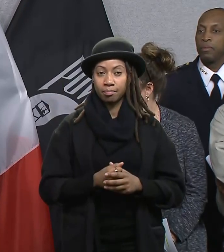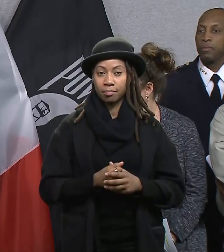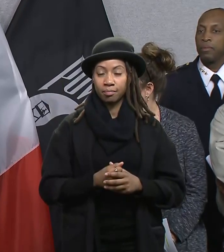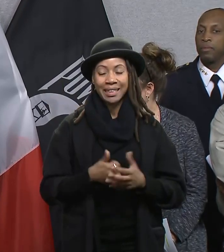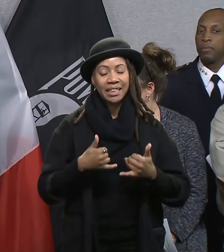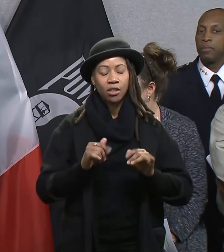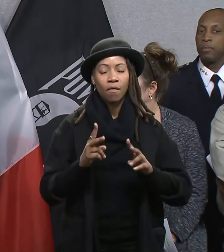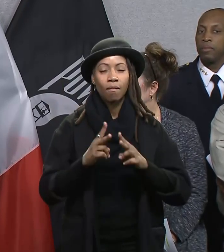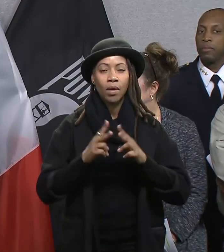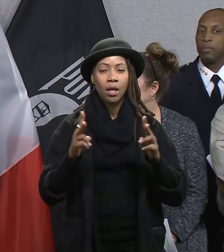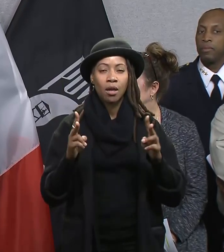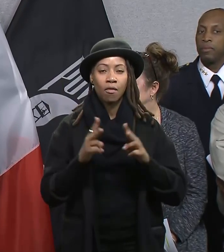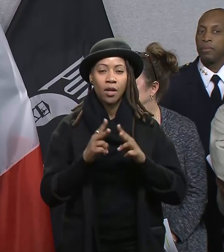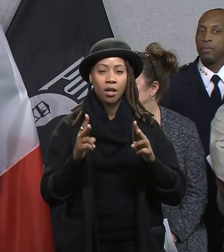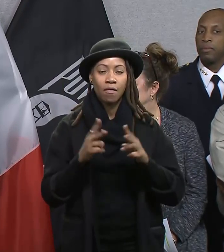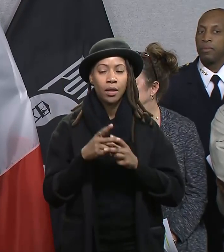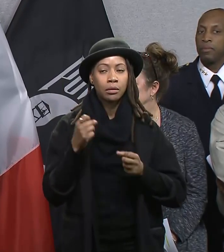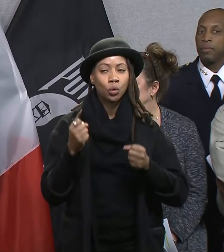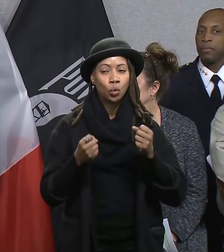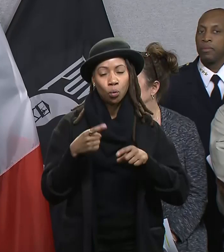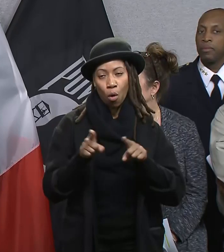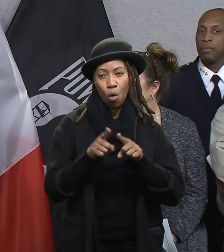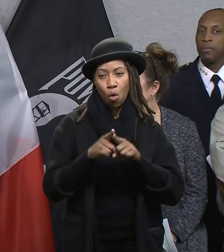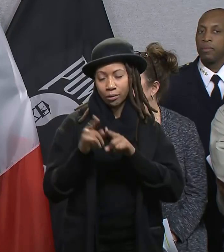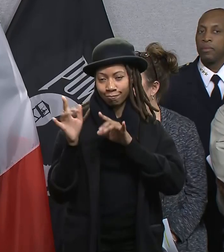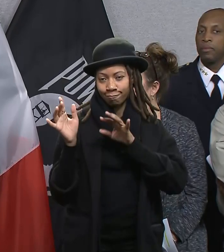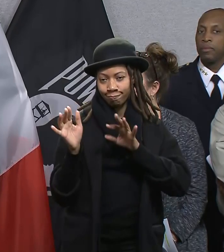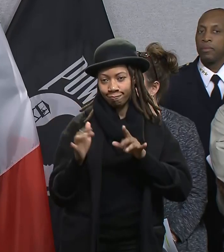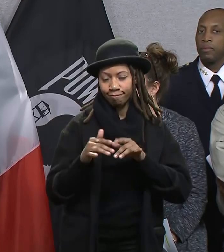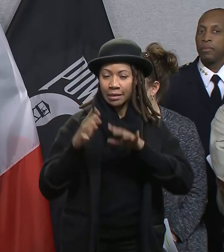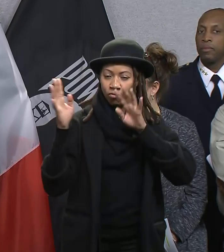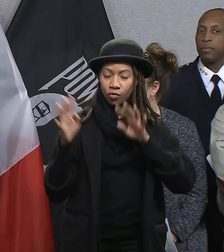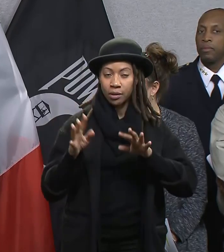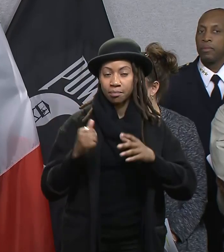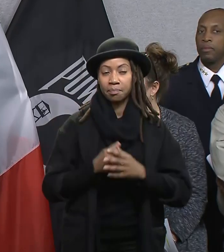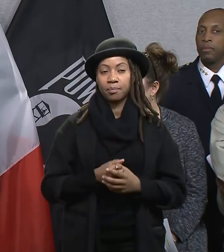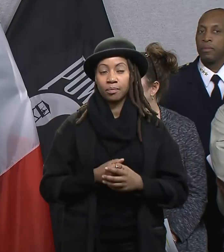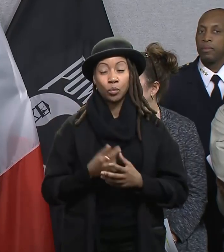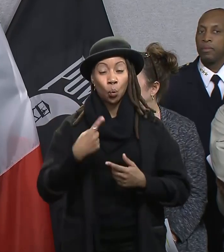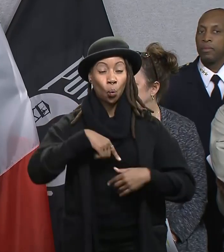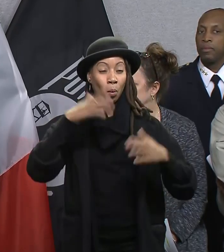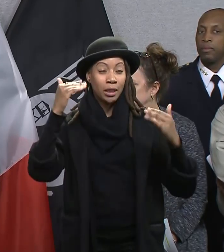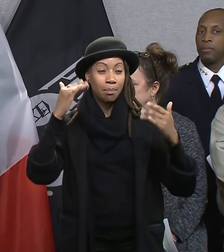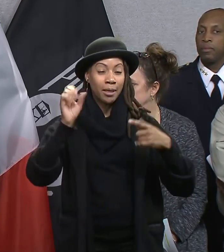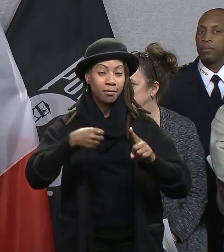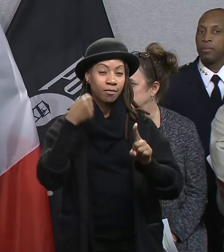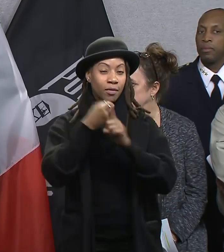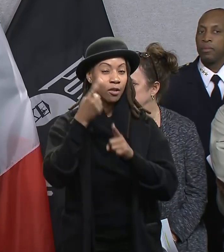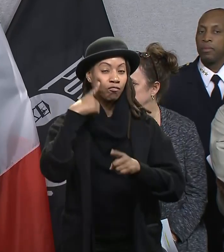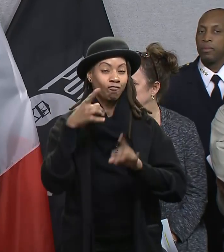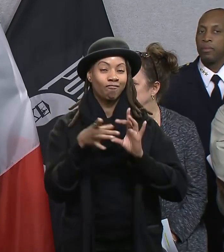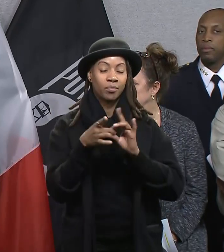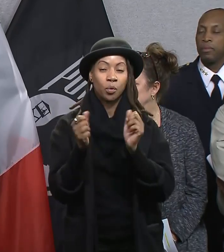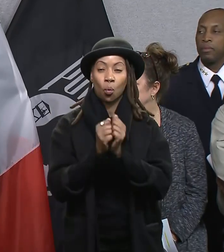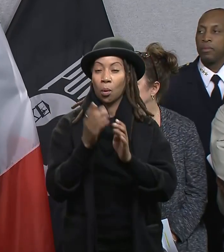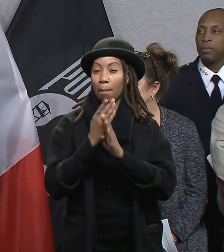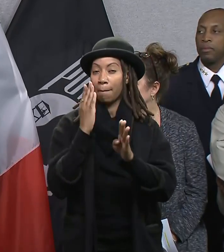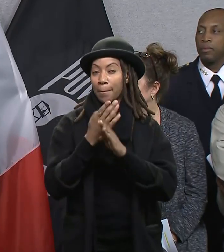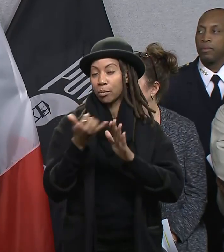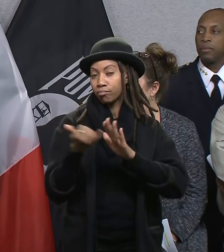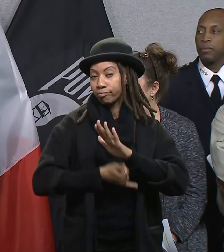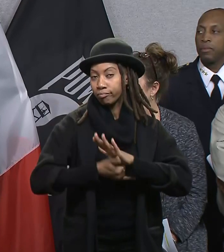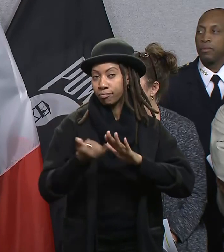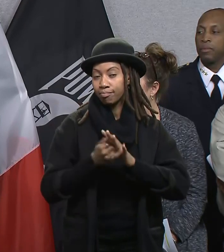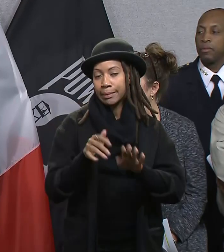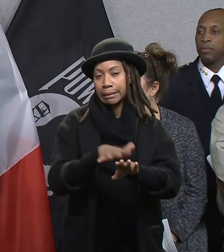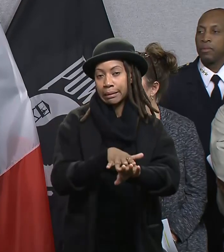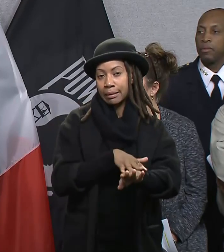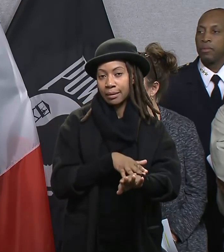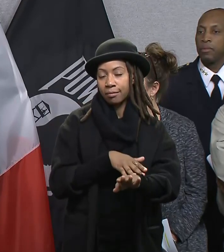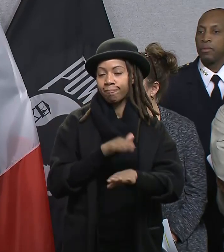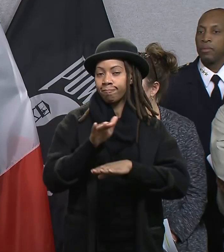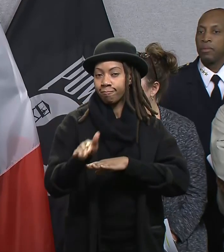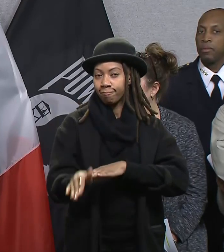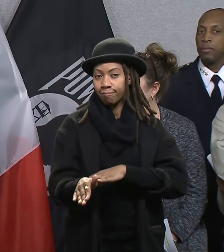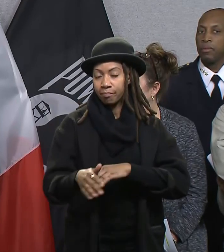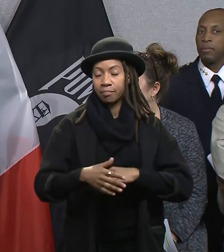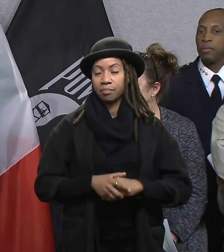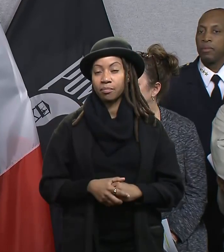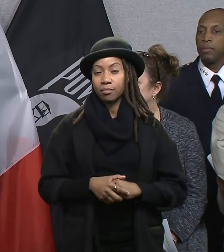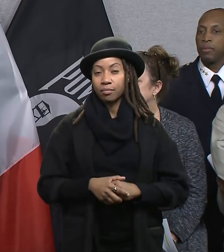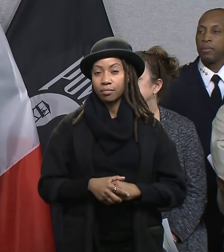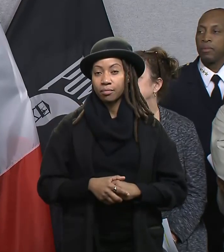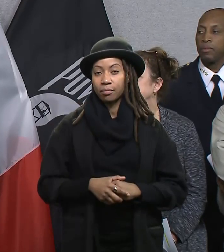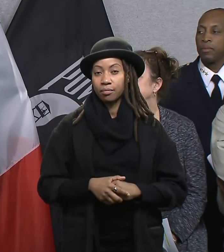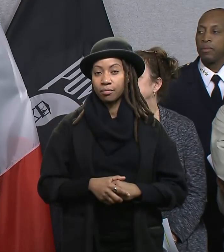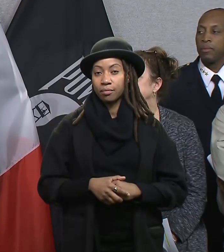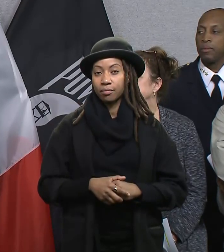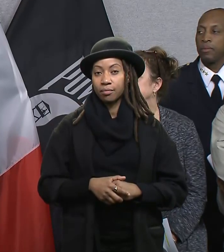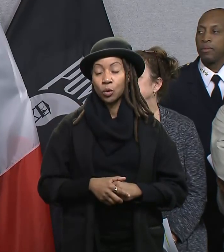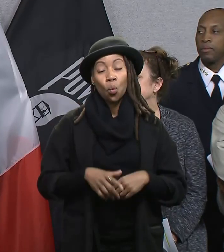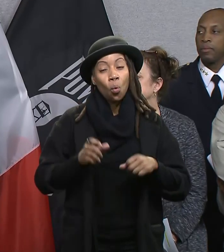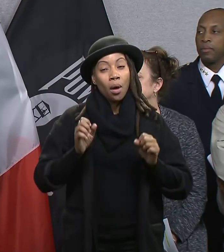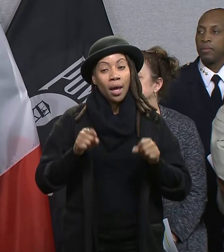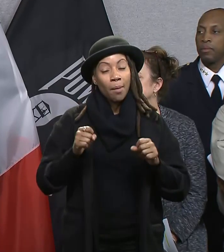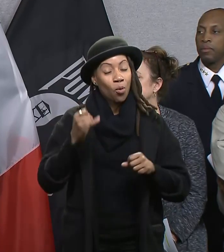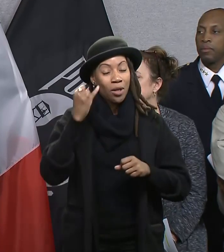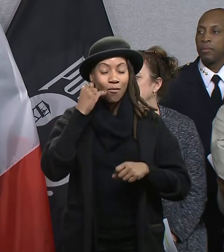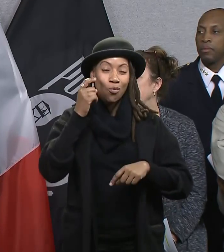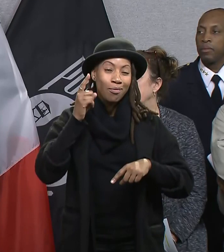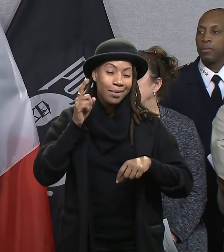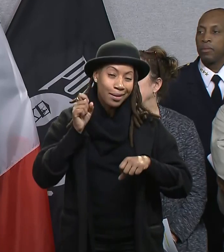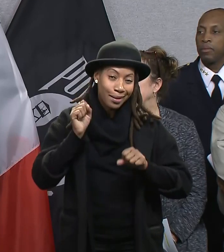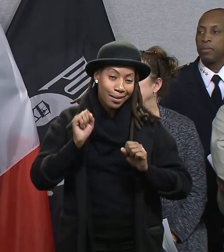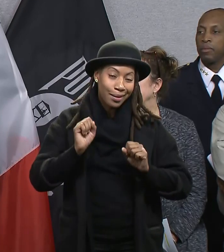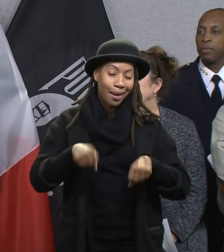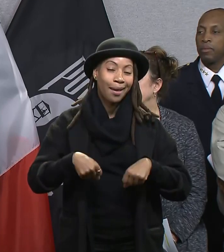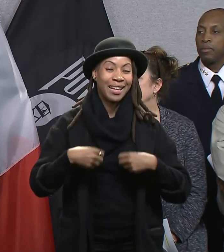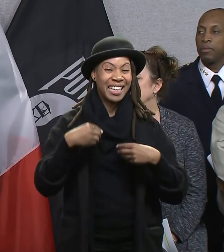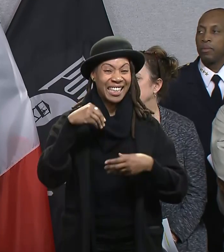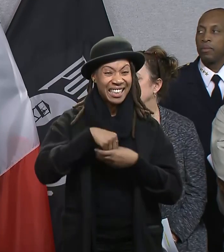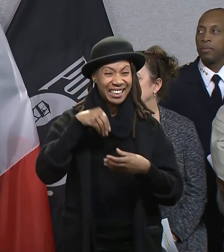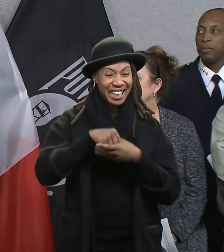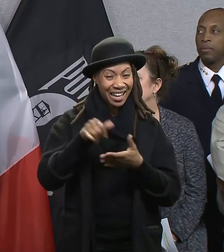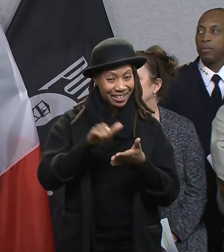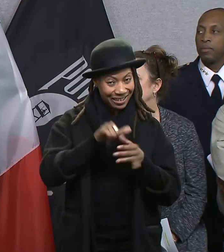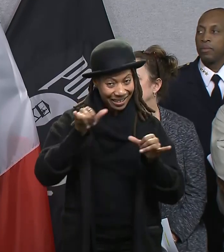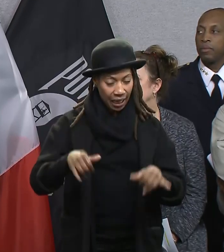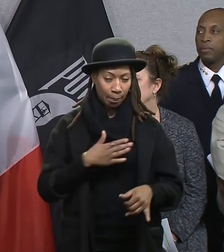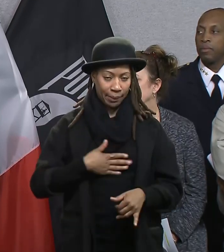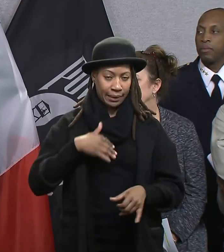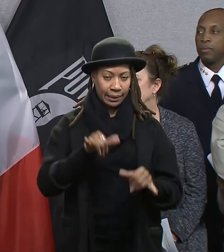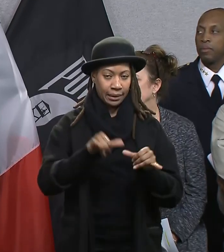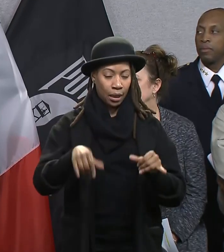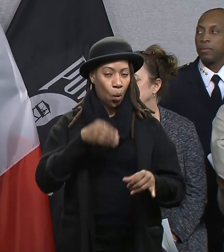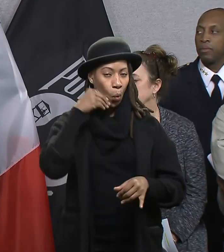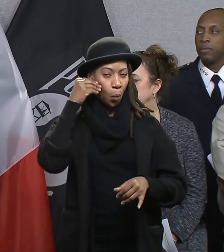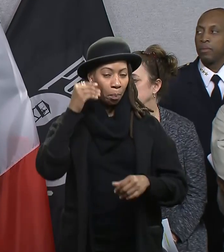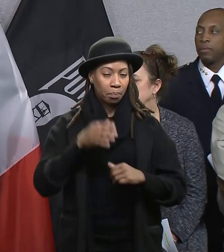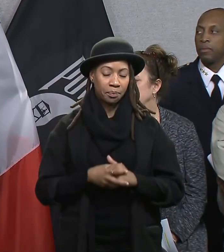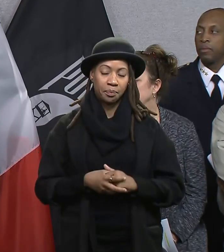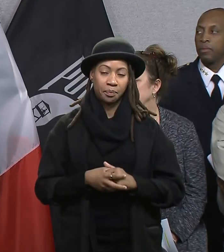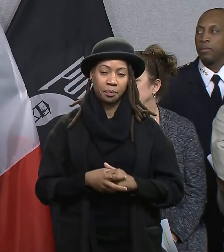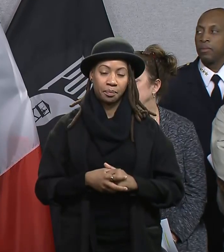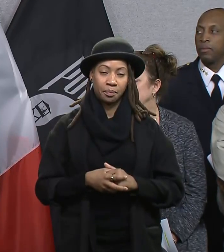TO E THDEPUTY